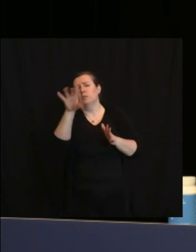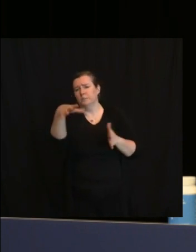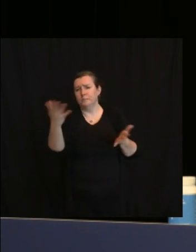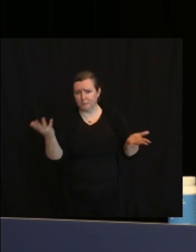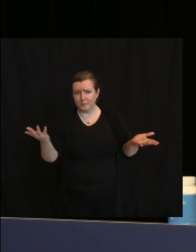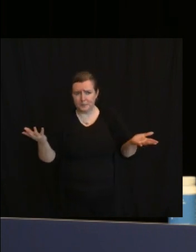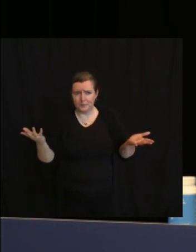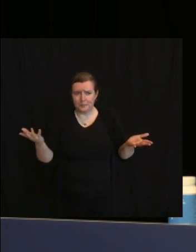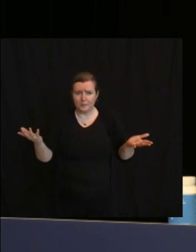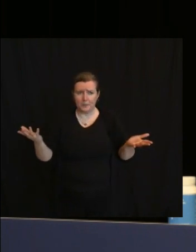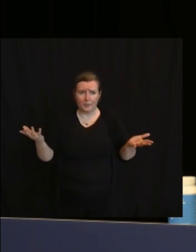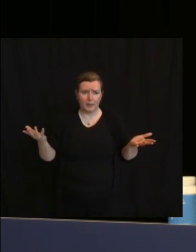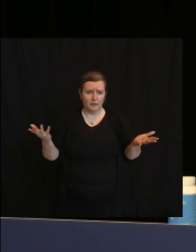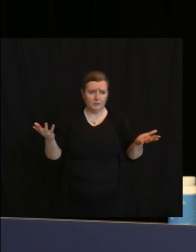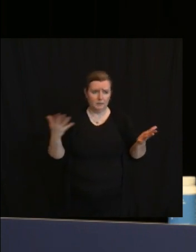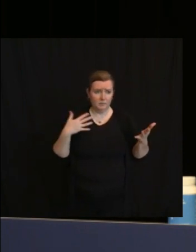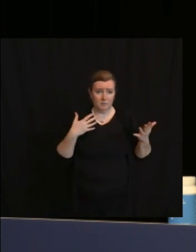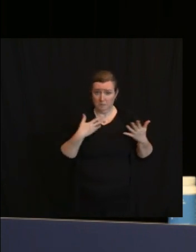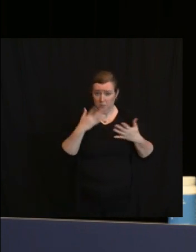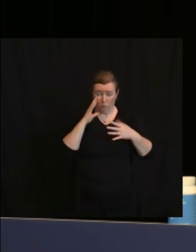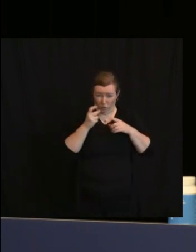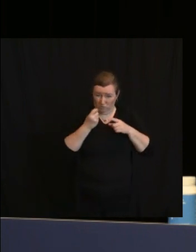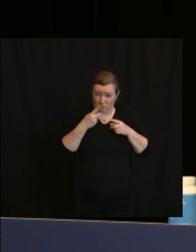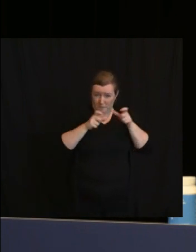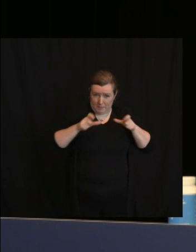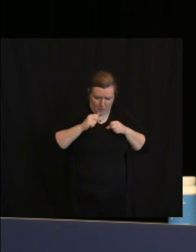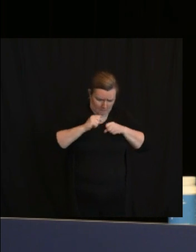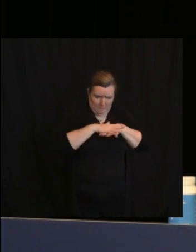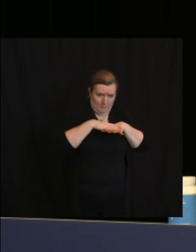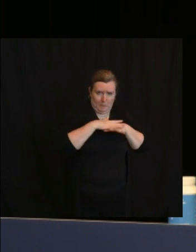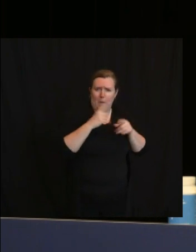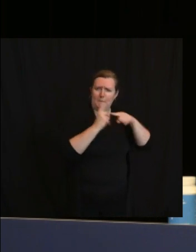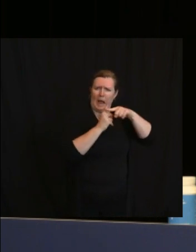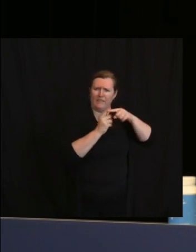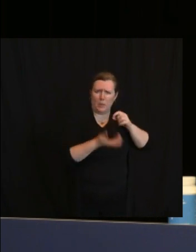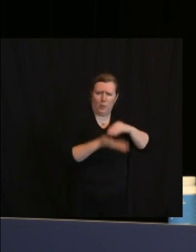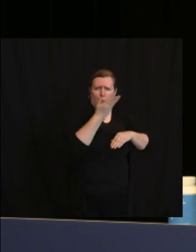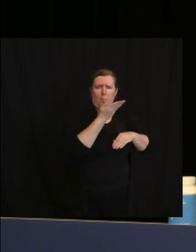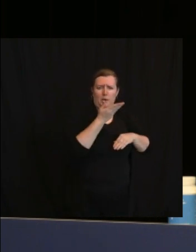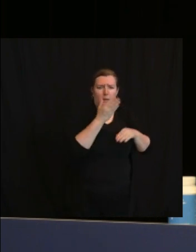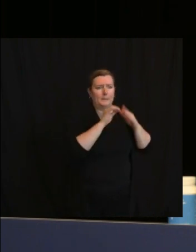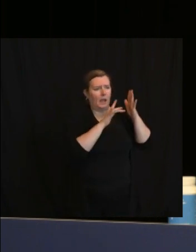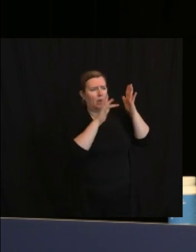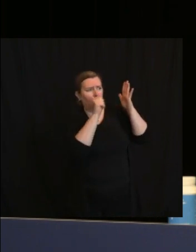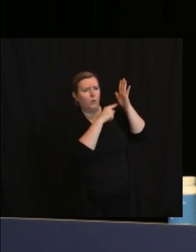GEOGRAPHIC REGIONS OF THE STATE. SO, A GENERAL NUMBER WON'T NECESSARILY REFLECT FOR EXAMPLE